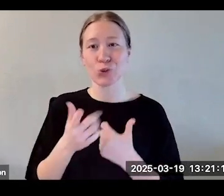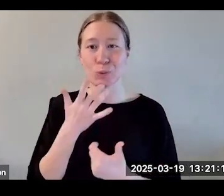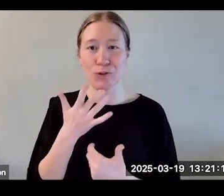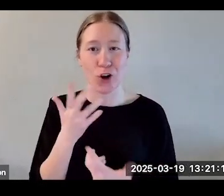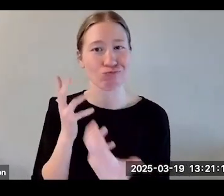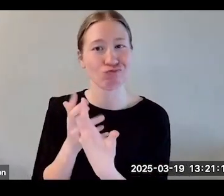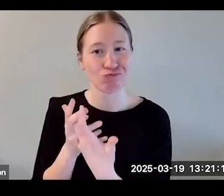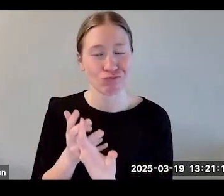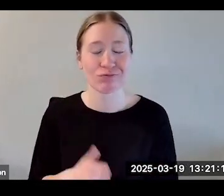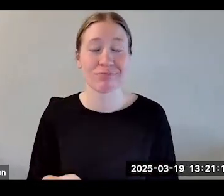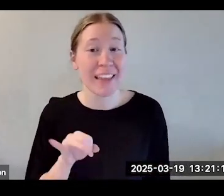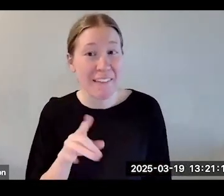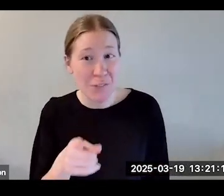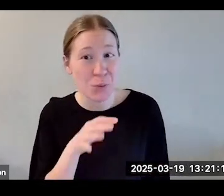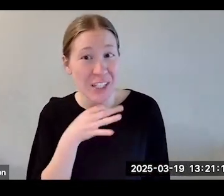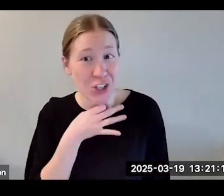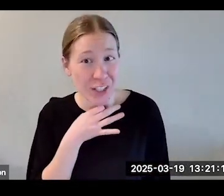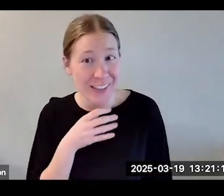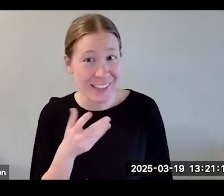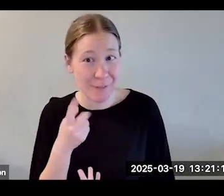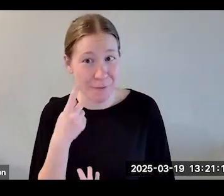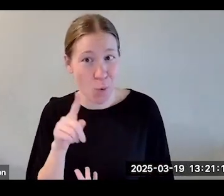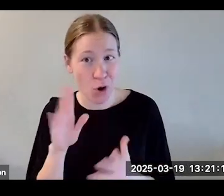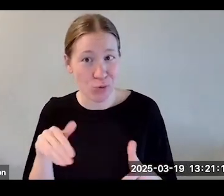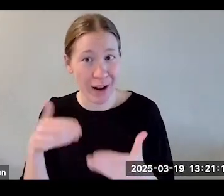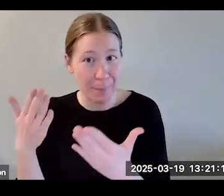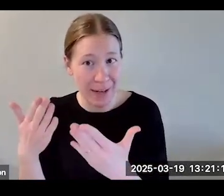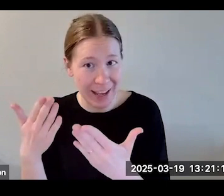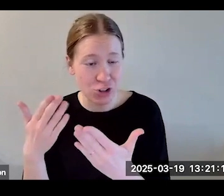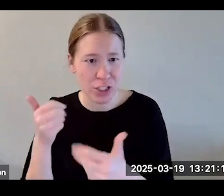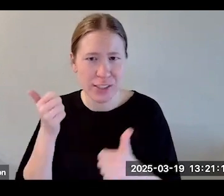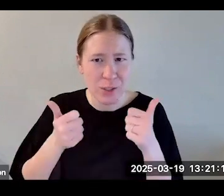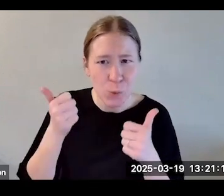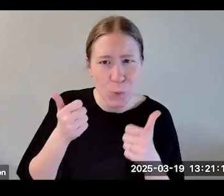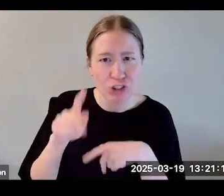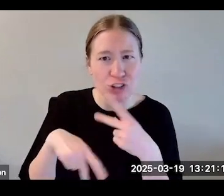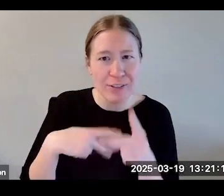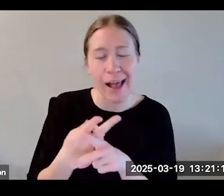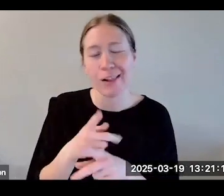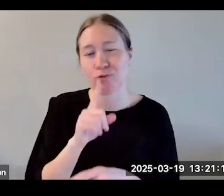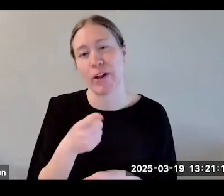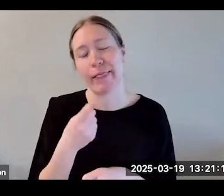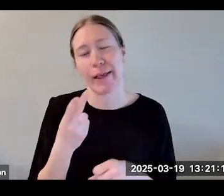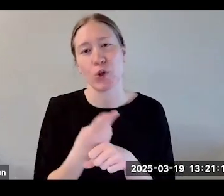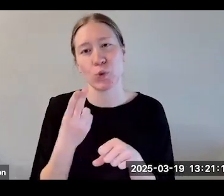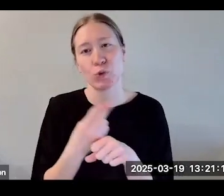If you're ever curious about recommendations for different sans serifs, again, user preferences vary a little bit,